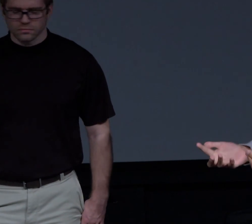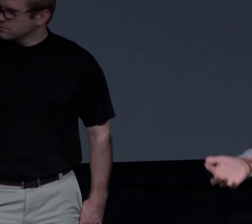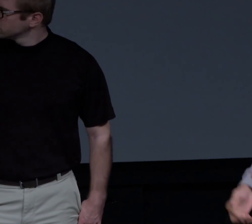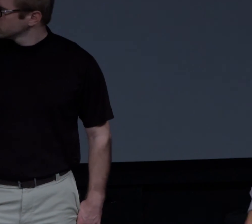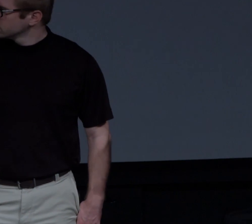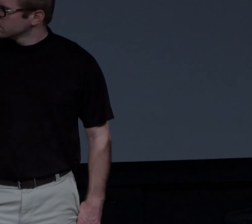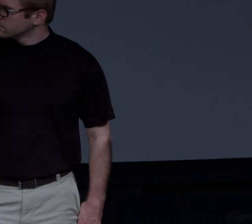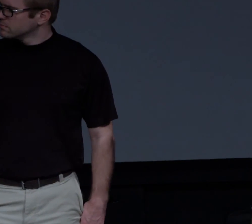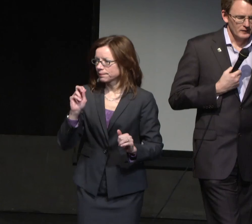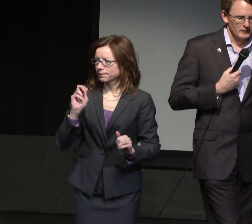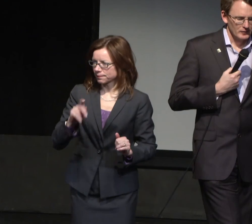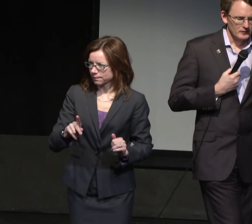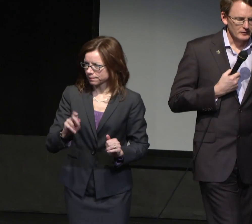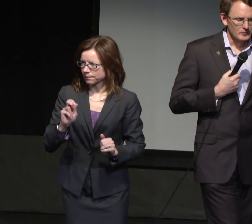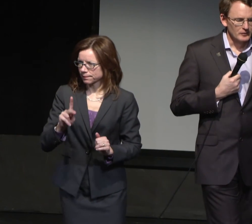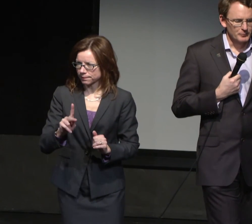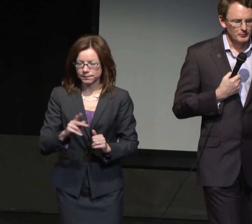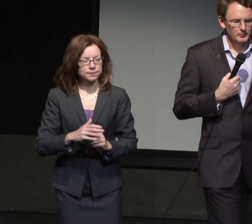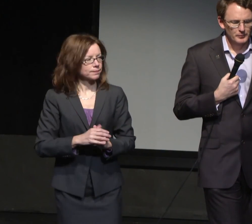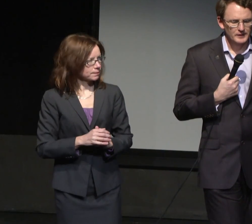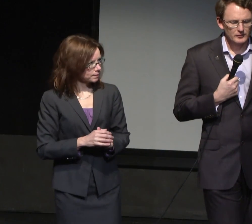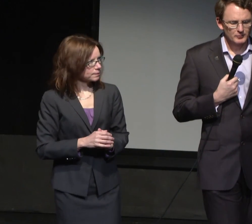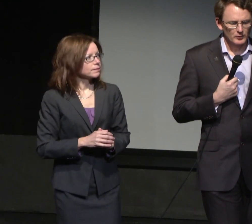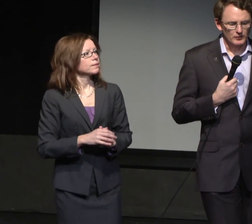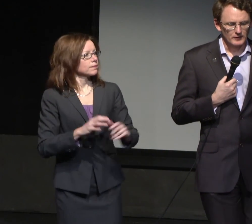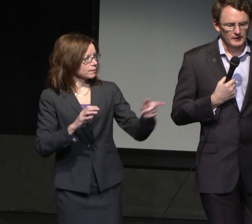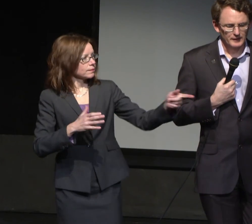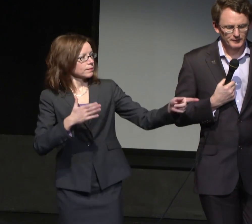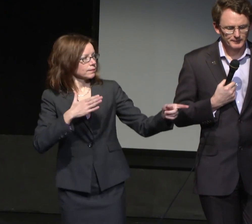of things, how many teams are working on these issues? It's pretty small,